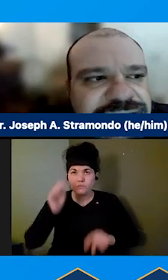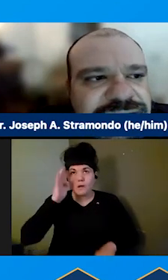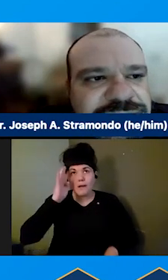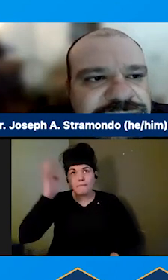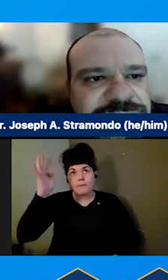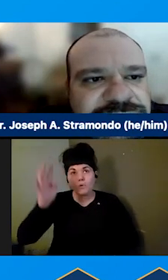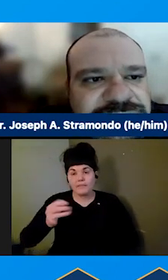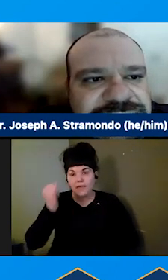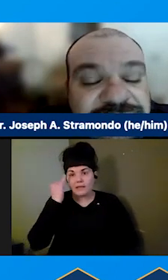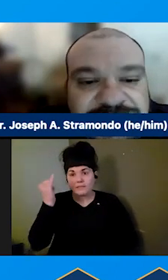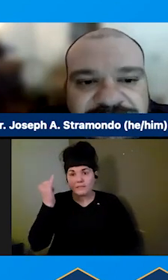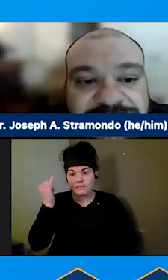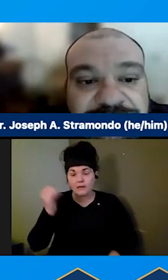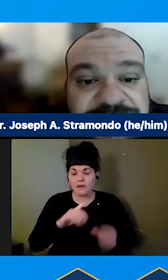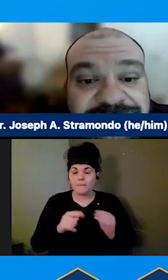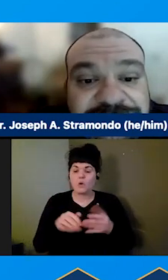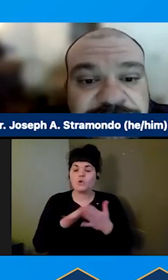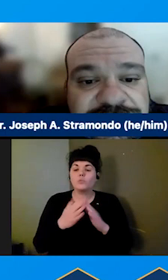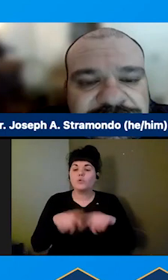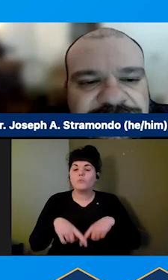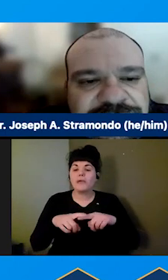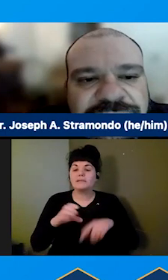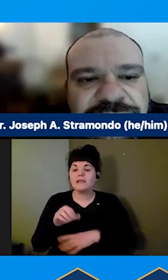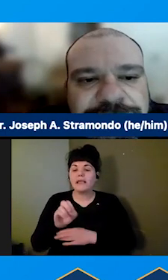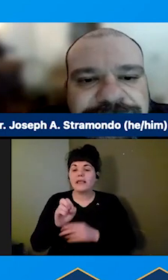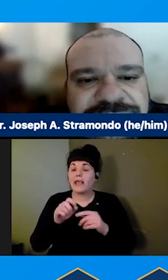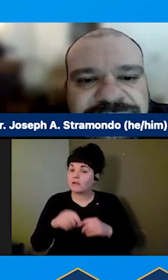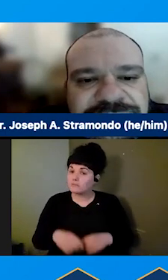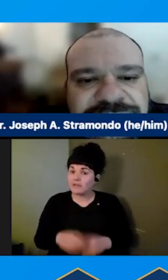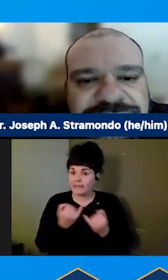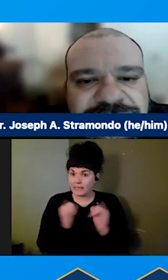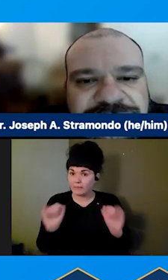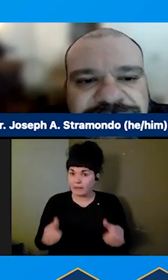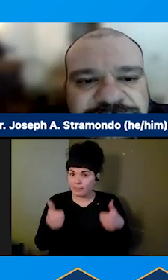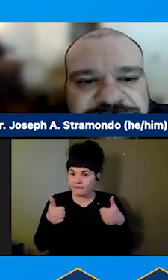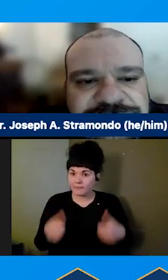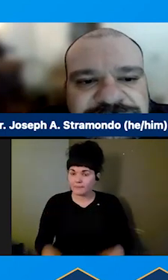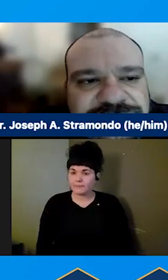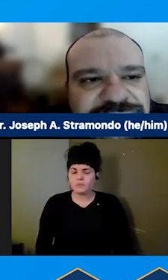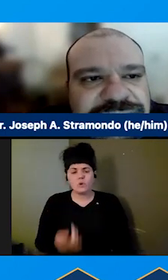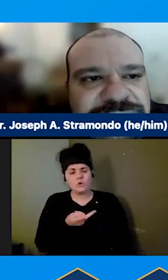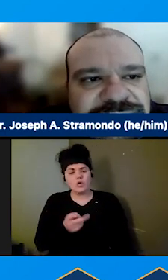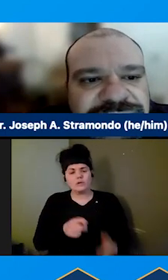with the idea of community-based care and independent living. They started the first